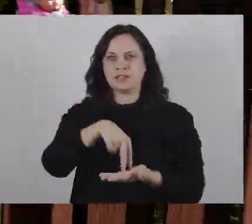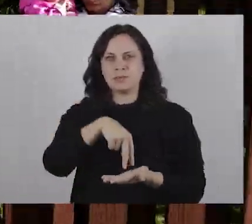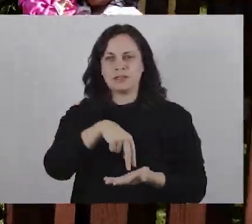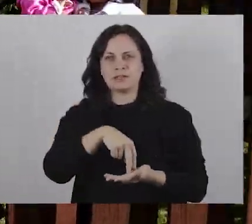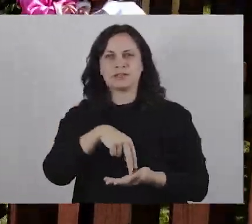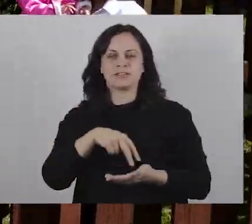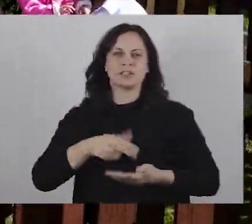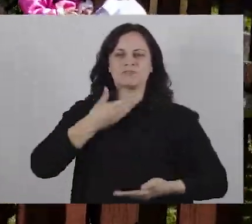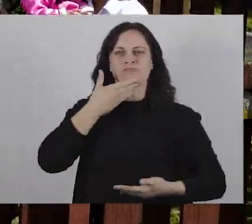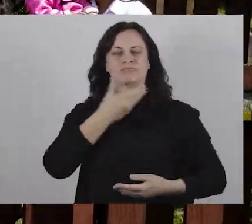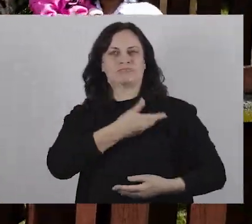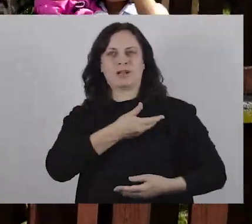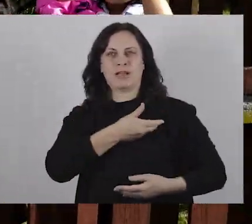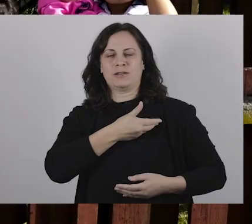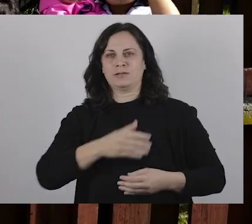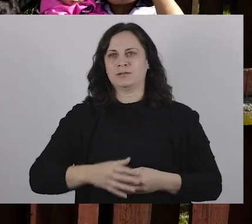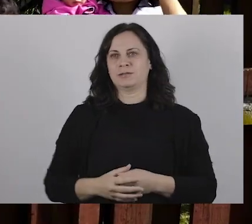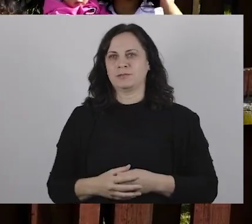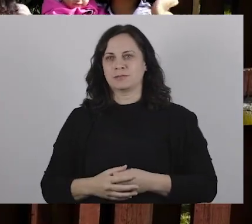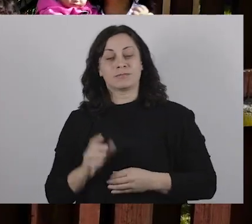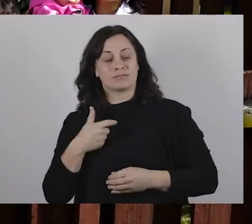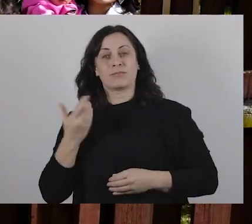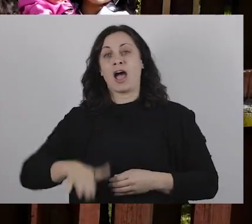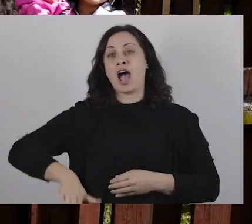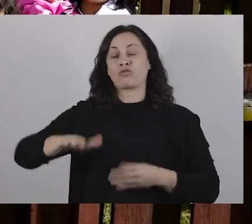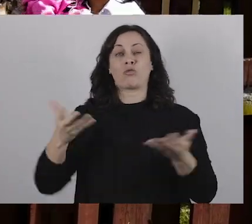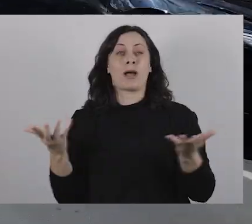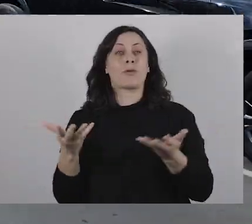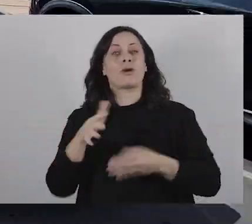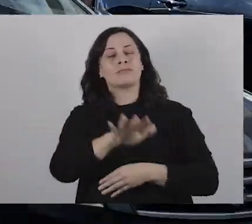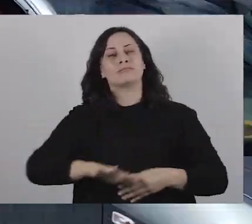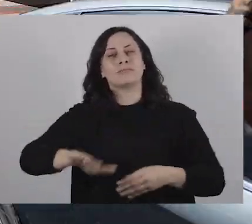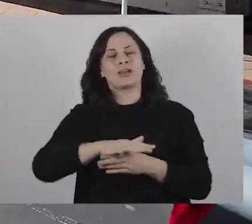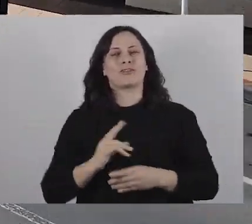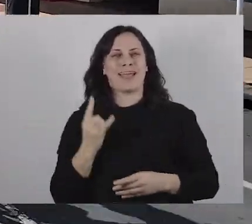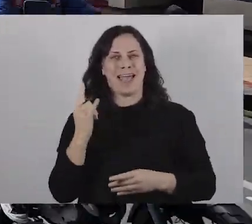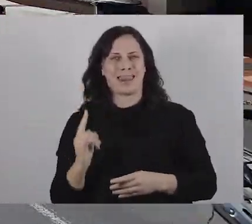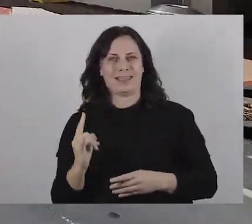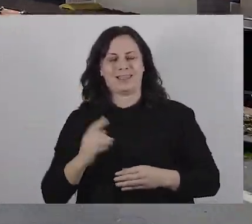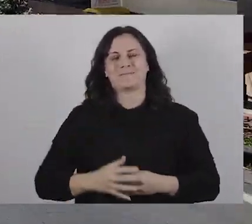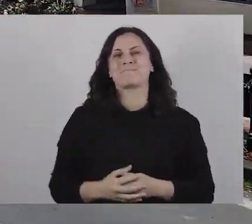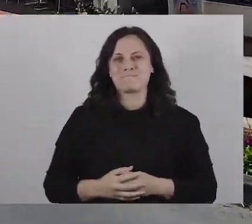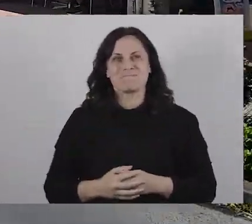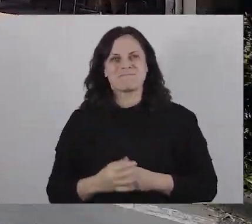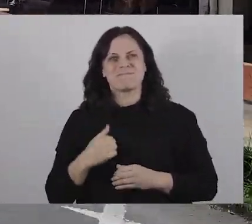Haumi ē. Hui ē. Tāiki ē. I tupu ake au ki Rāhui Pōkeka ki Huntly.